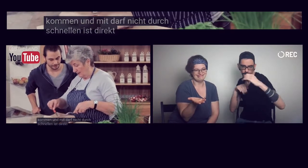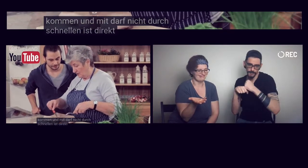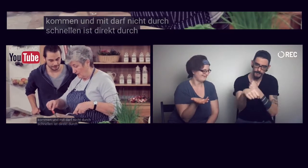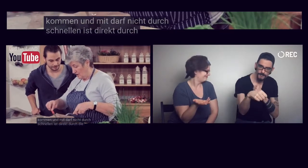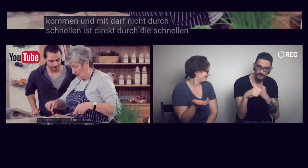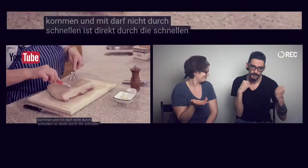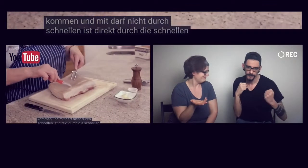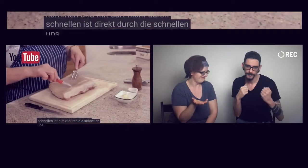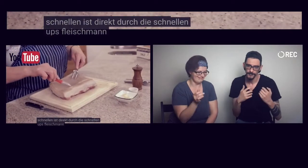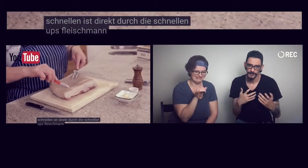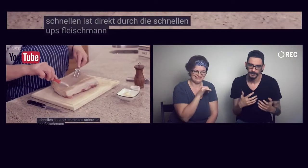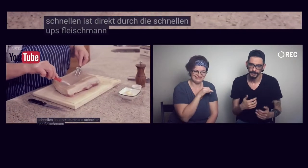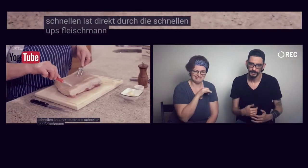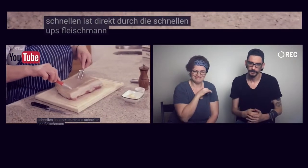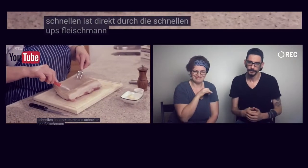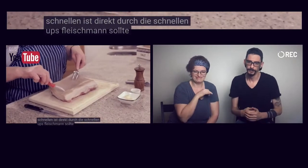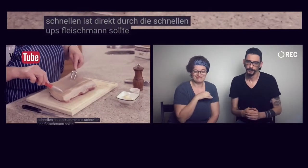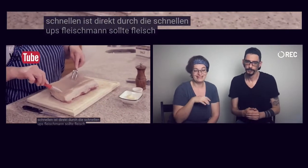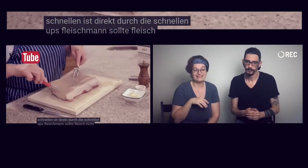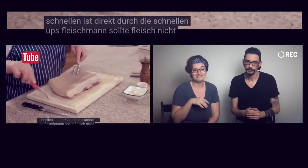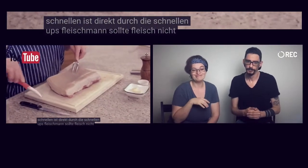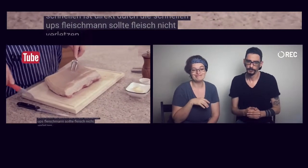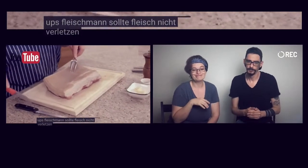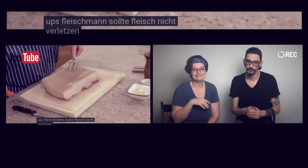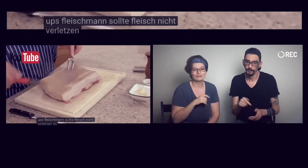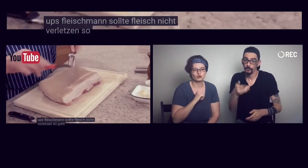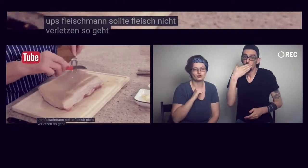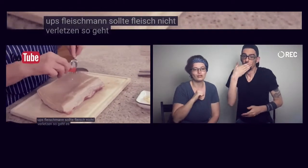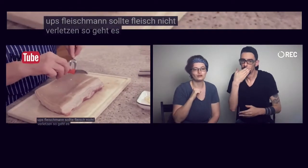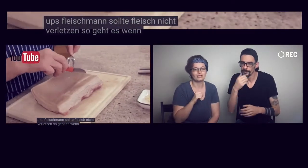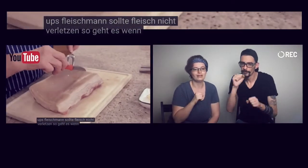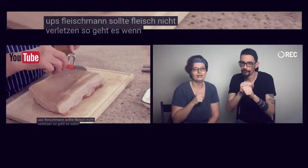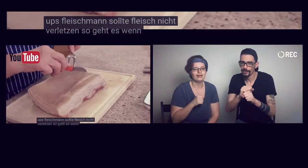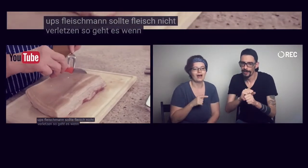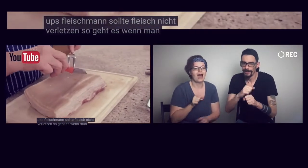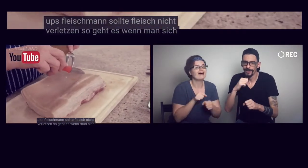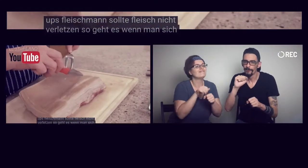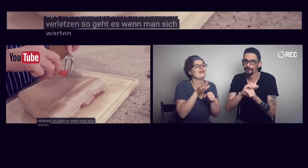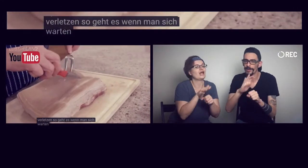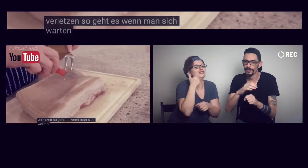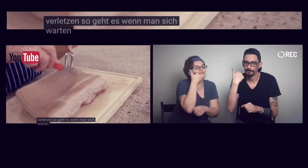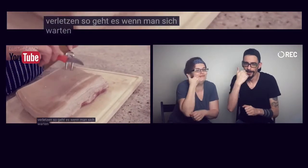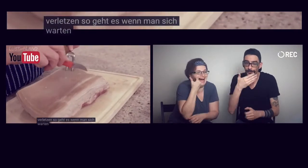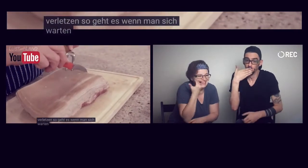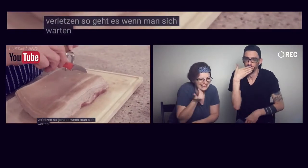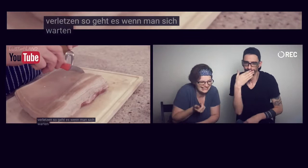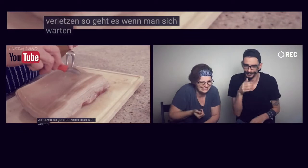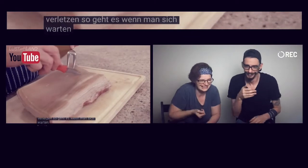[The black belt in karate.] [NIKKI] - I find that very interesting. [This is going too fast!] [Oops, the meat ... meat man.] [The meat man.]